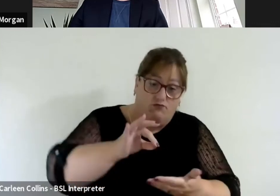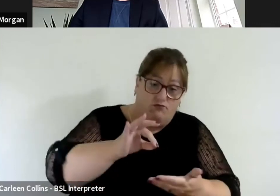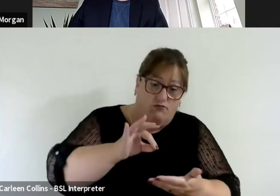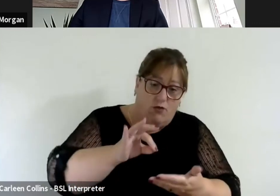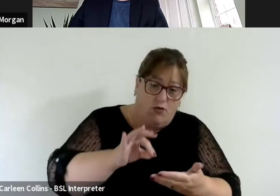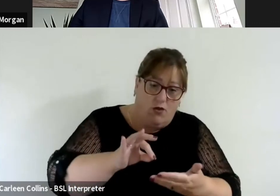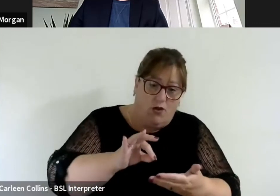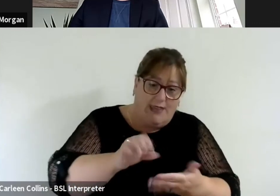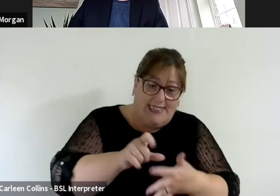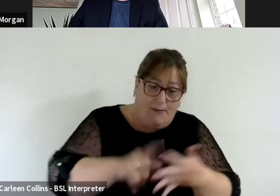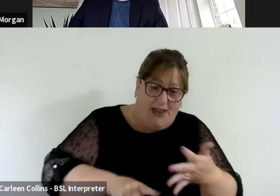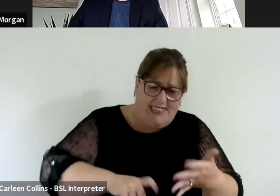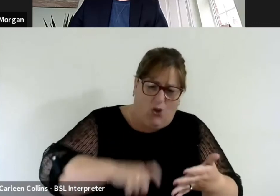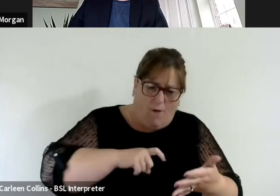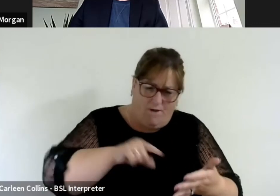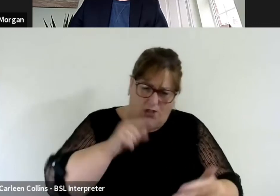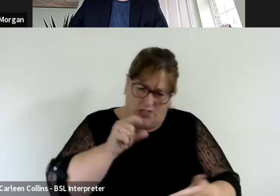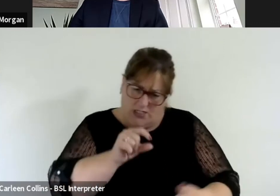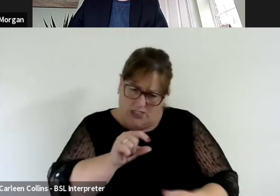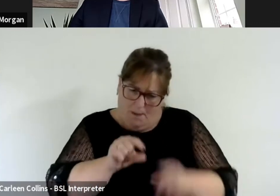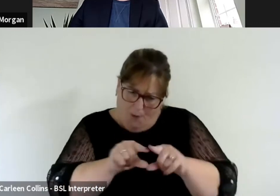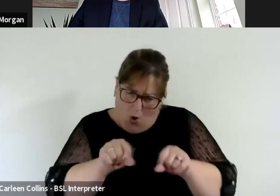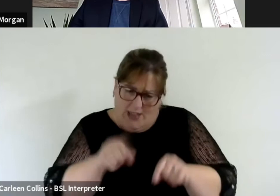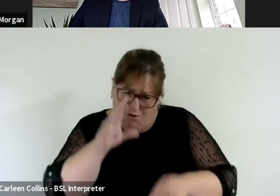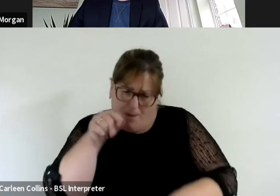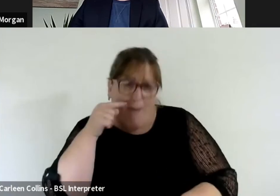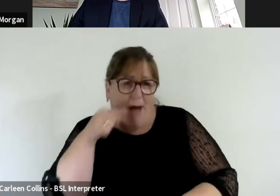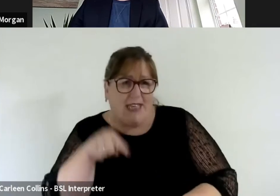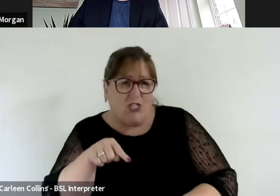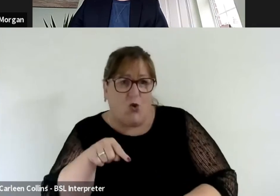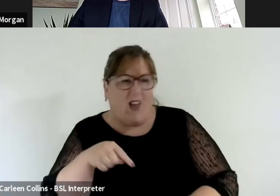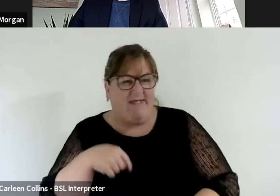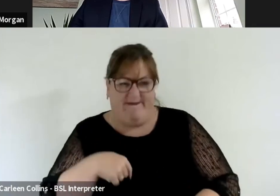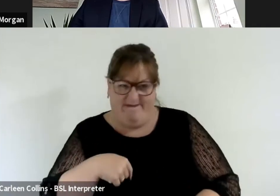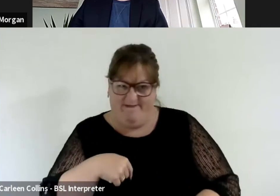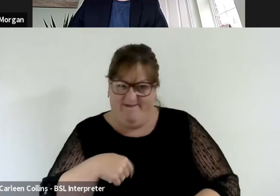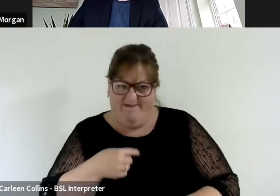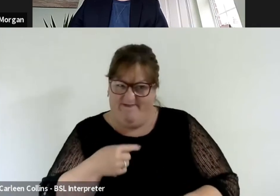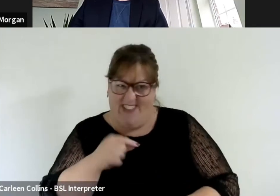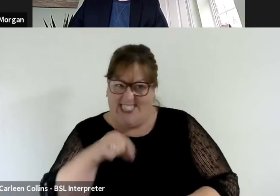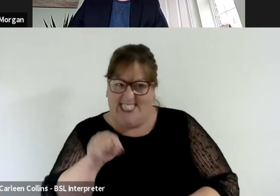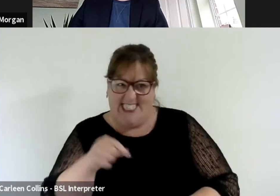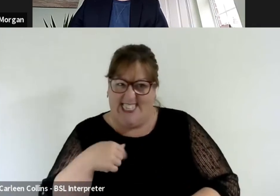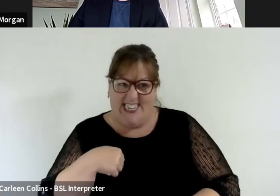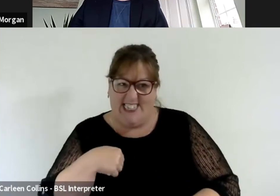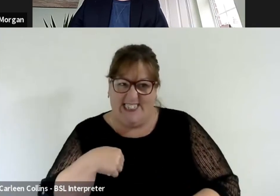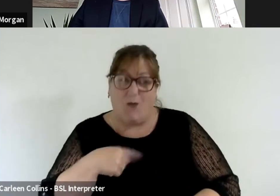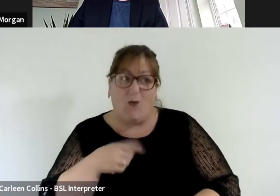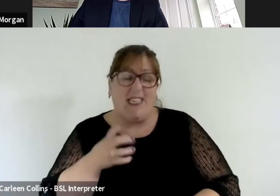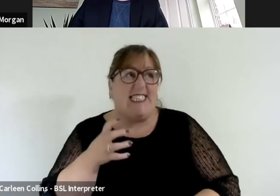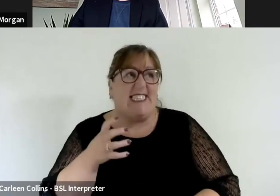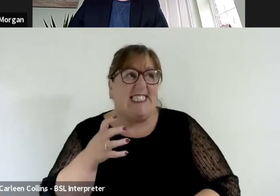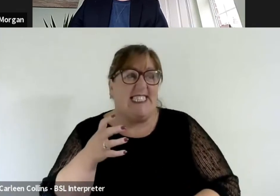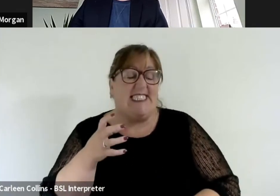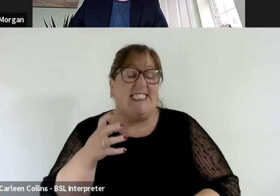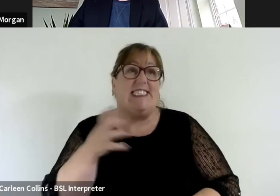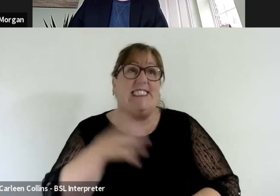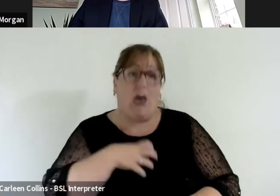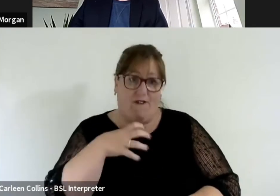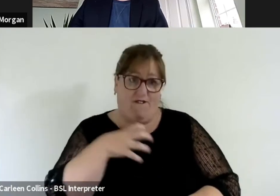I applied for the job.